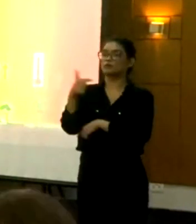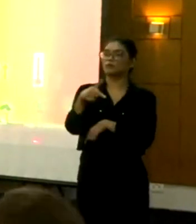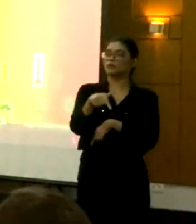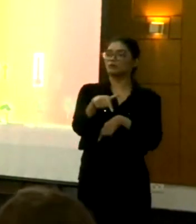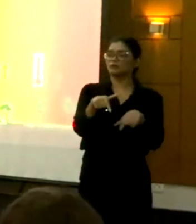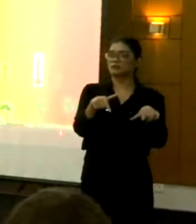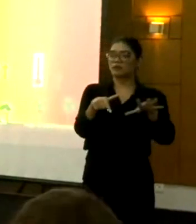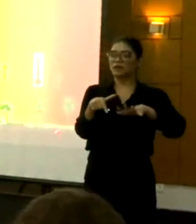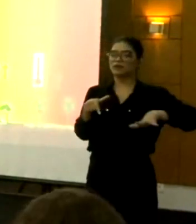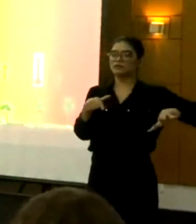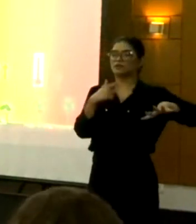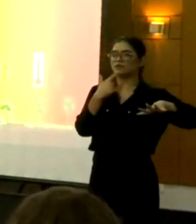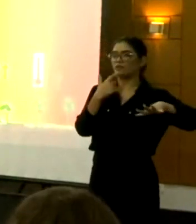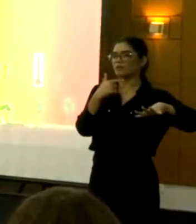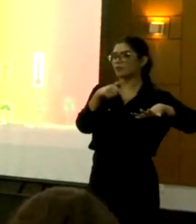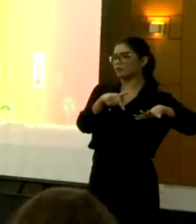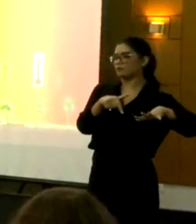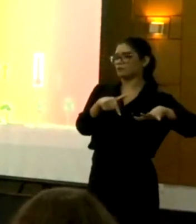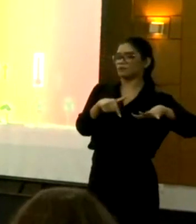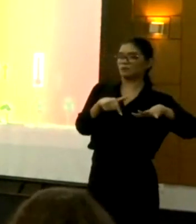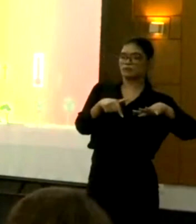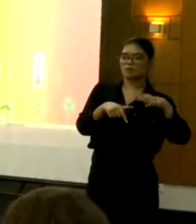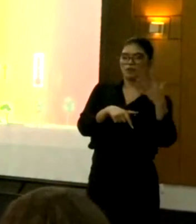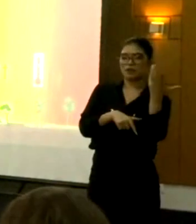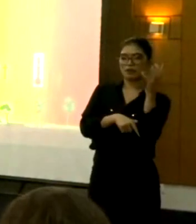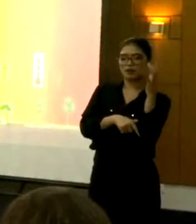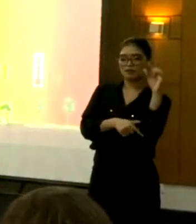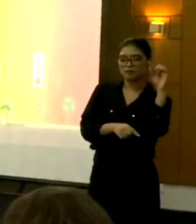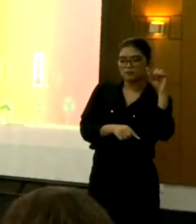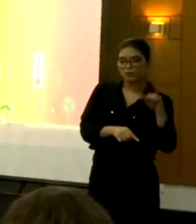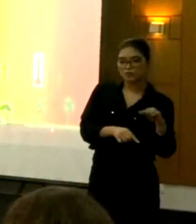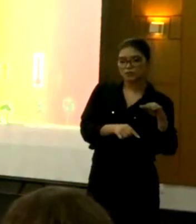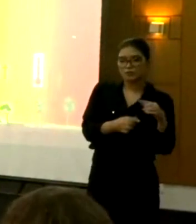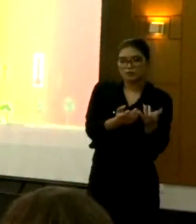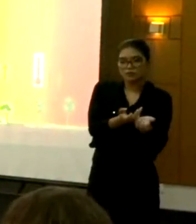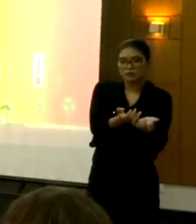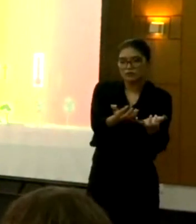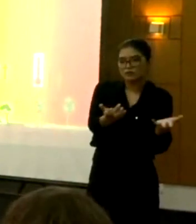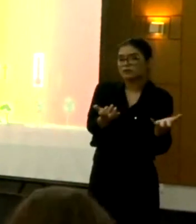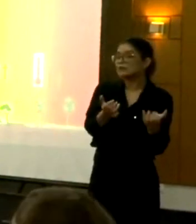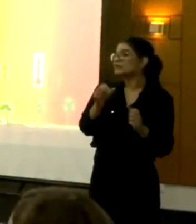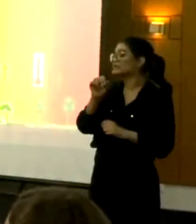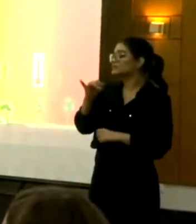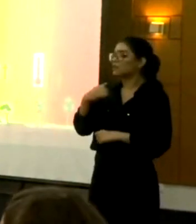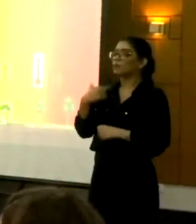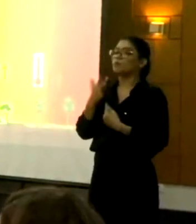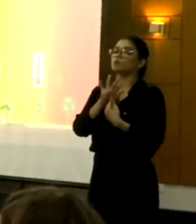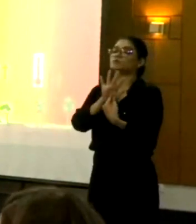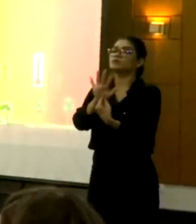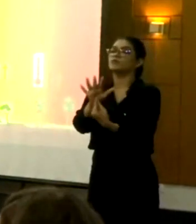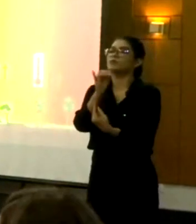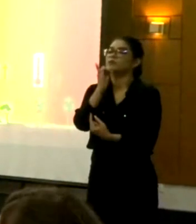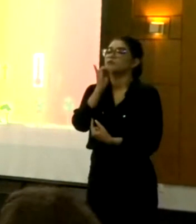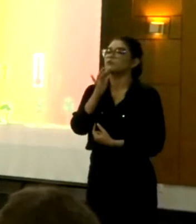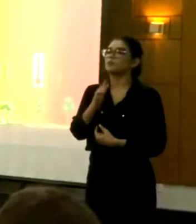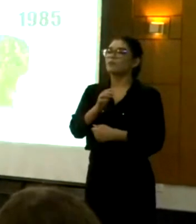if I put urbanization here this red here goes to purple because the temperature will be much higher